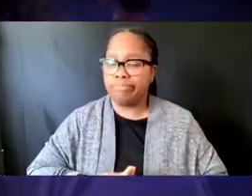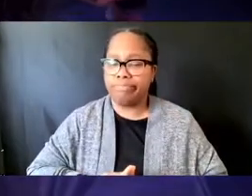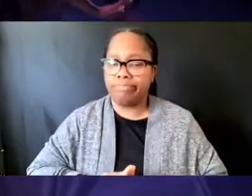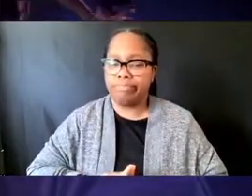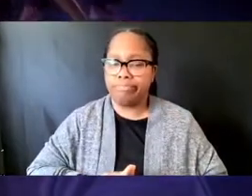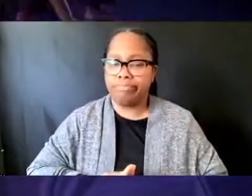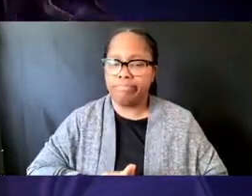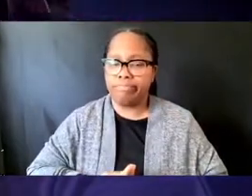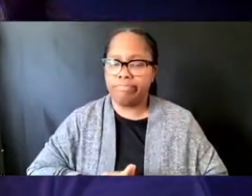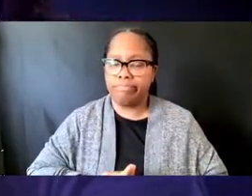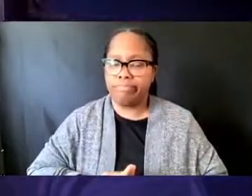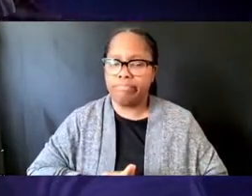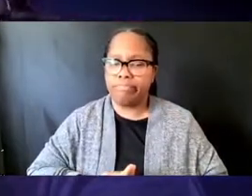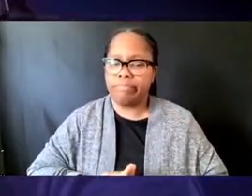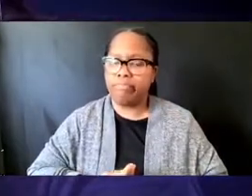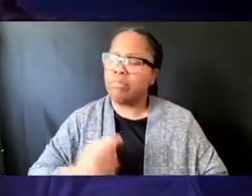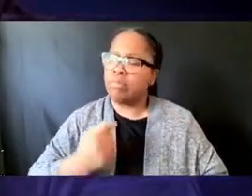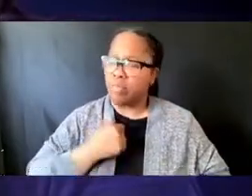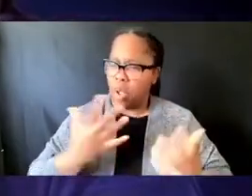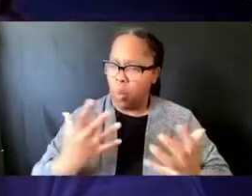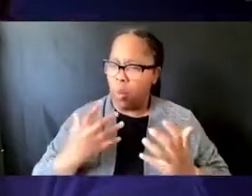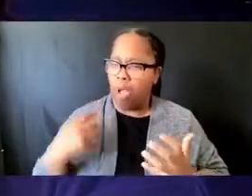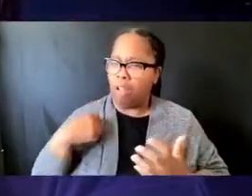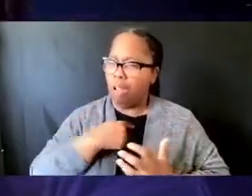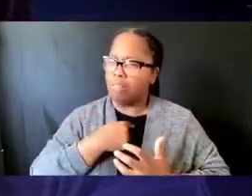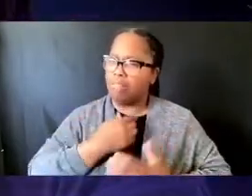I want us to fulfill our promise,